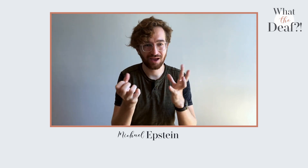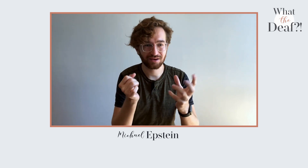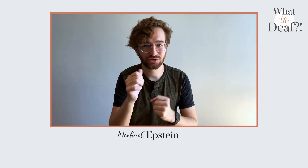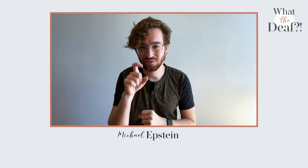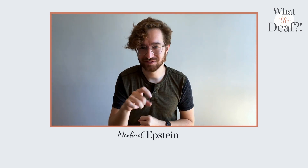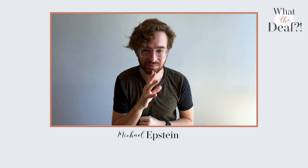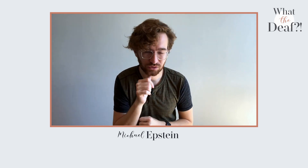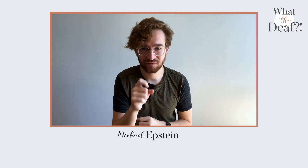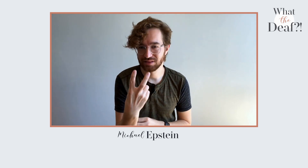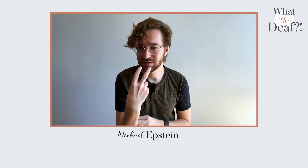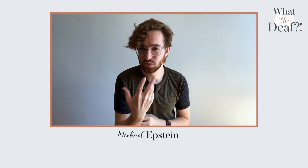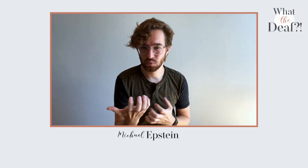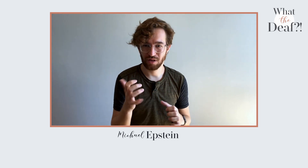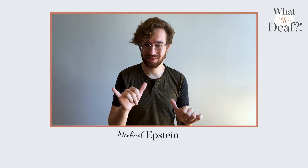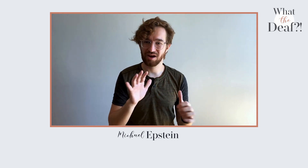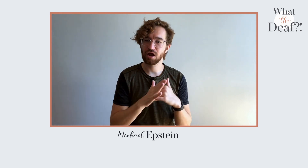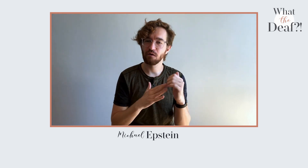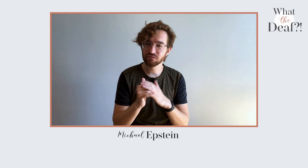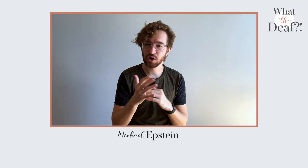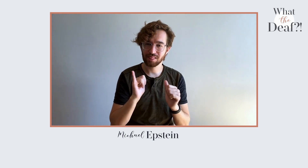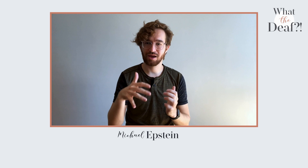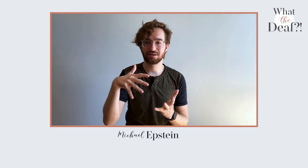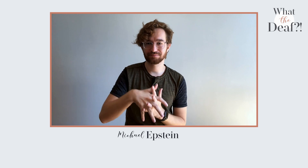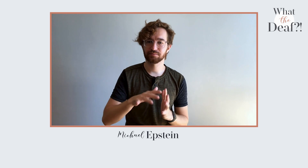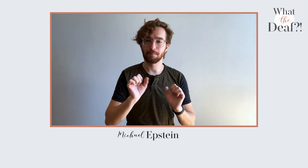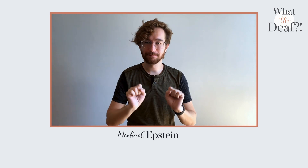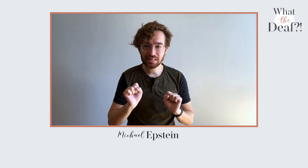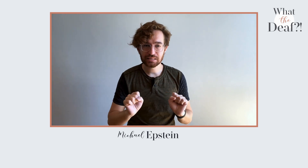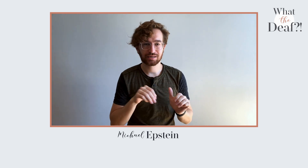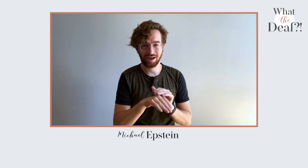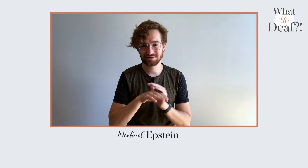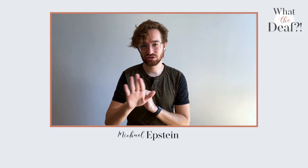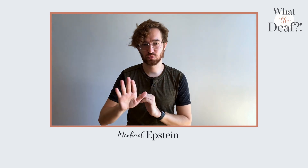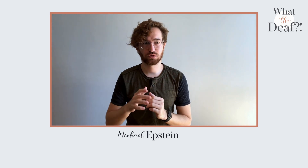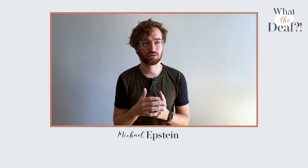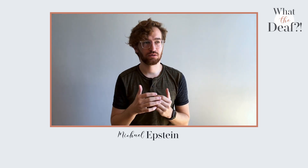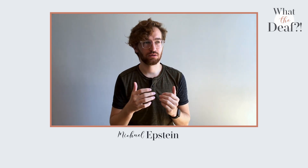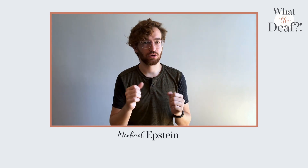you didn't have to lip read, there's a comfortability there where you can find your roots and access your coworkers, your friends,